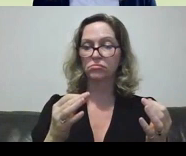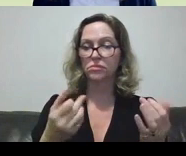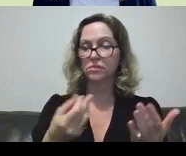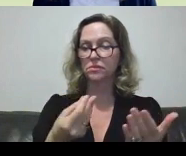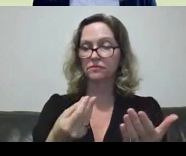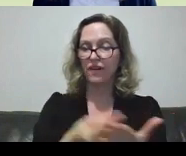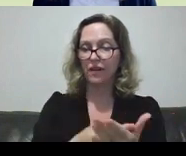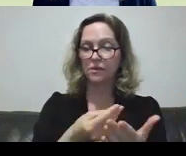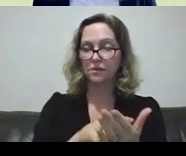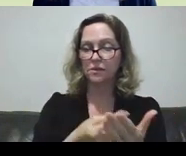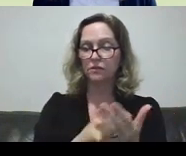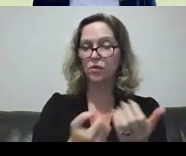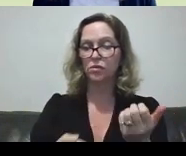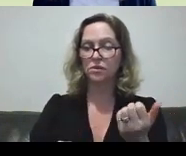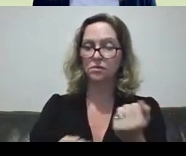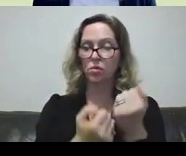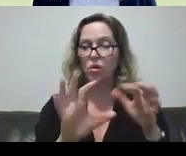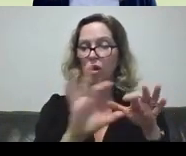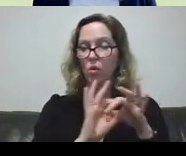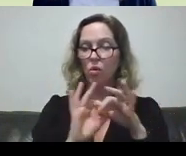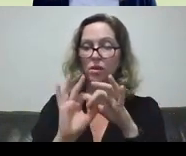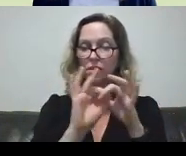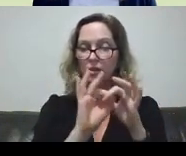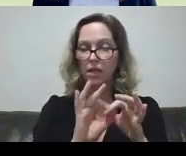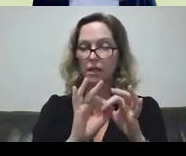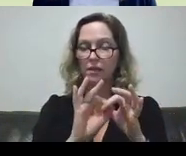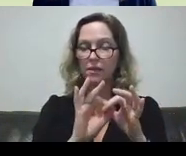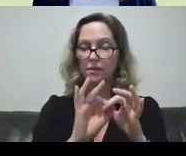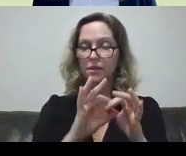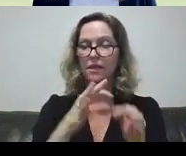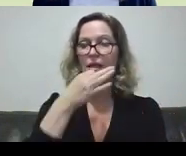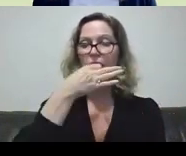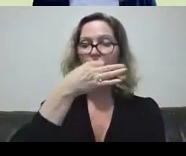identify how much support your LAC can give you especially if it's your first